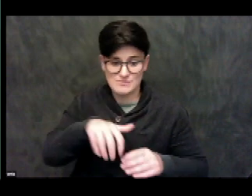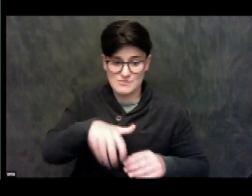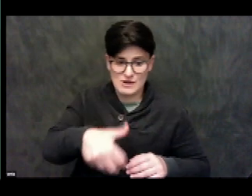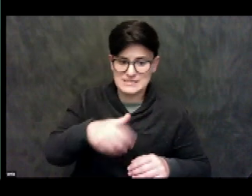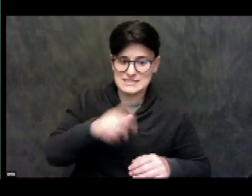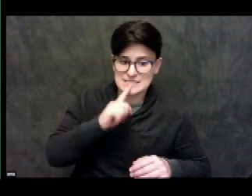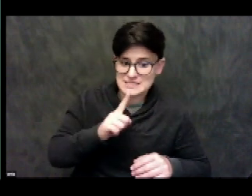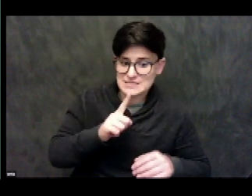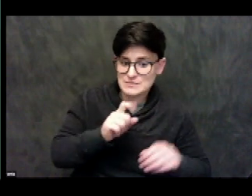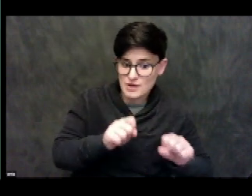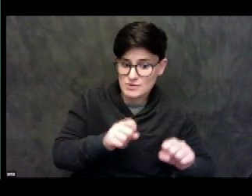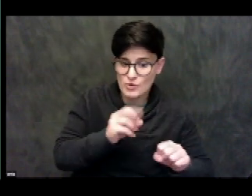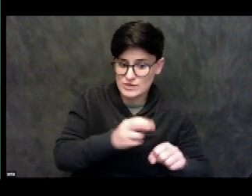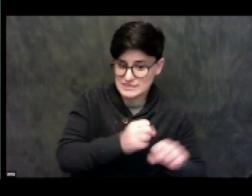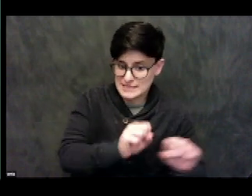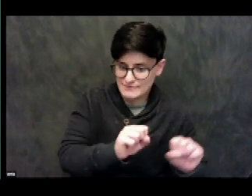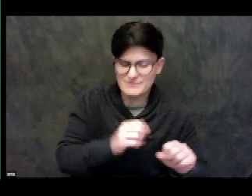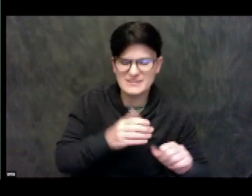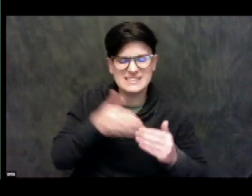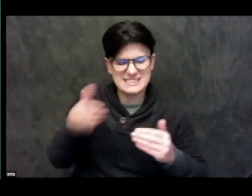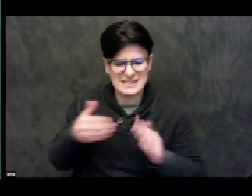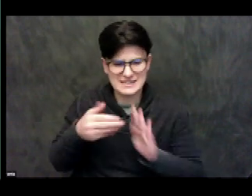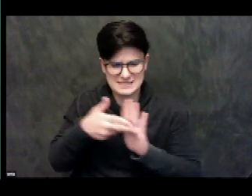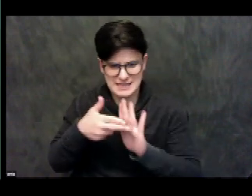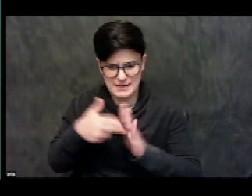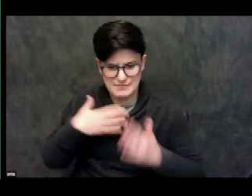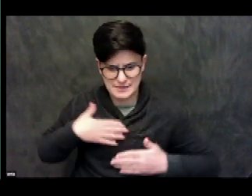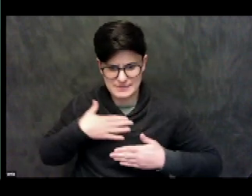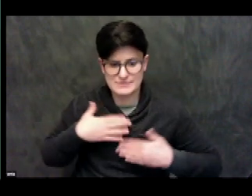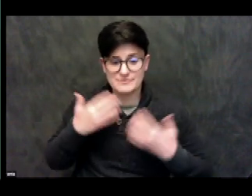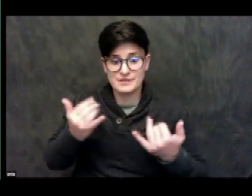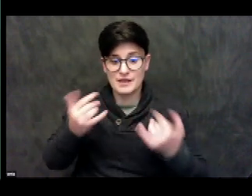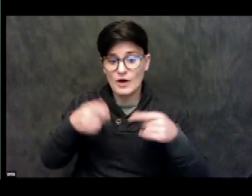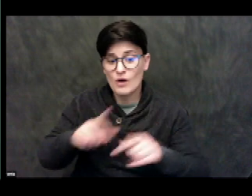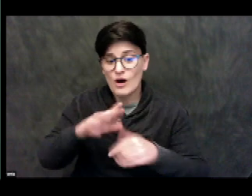all patients need to have traditional areas of education covered,